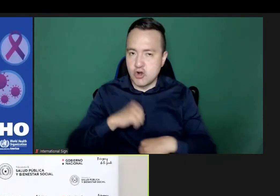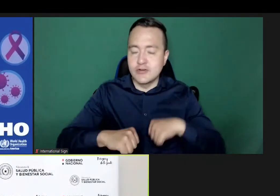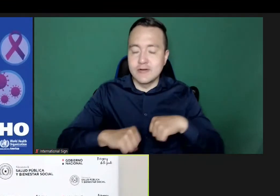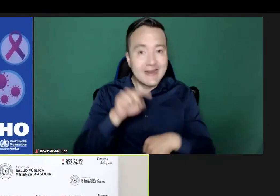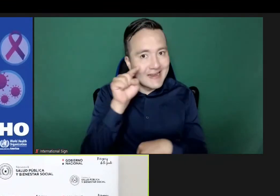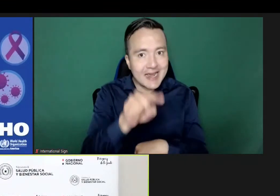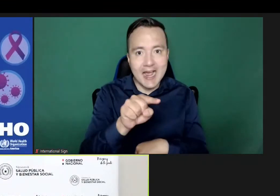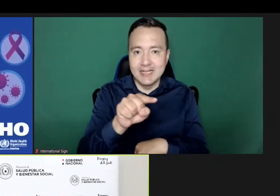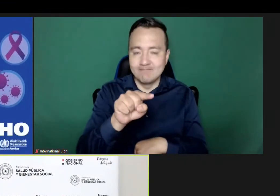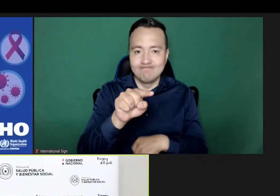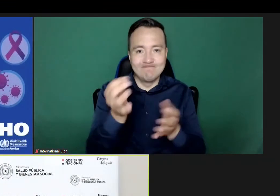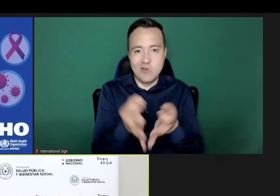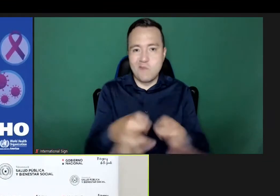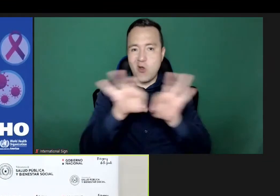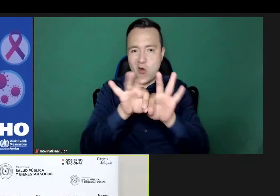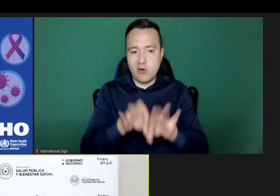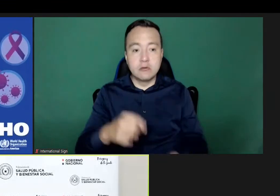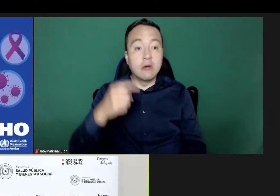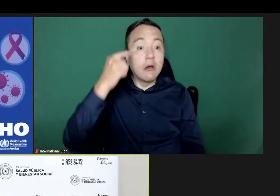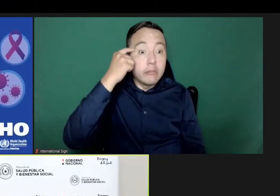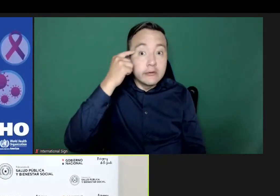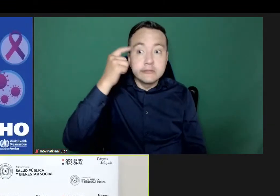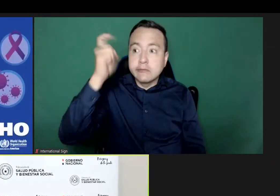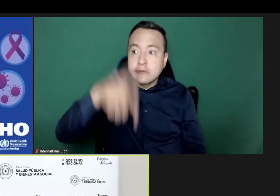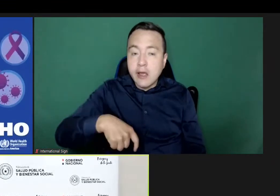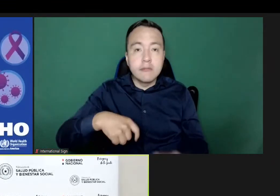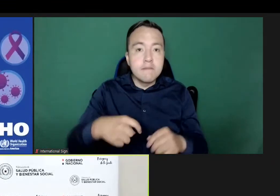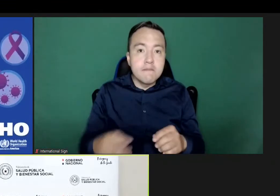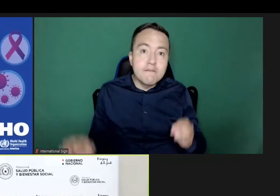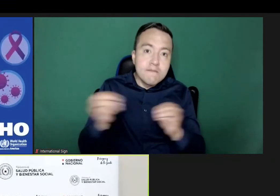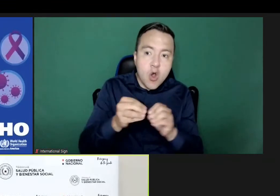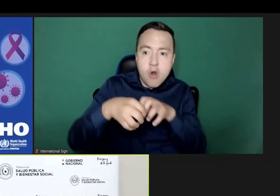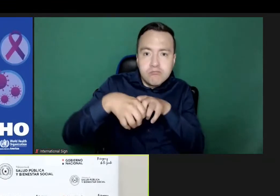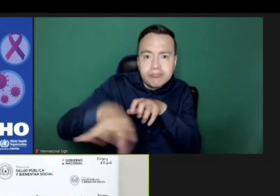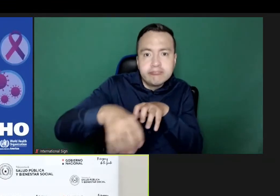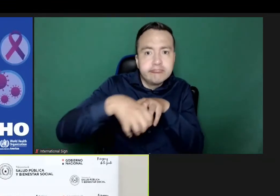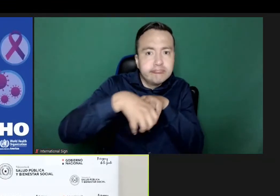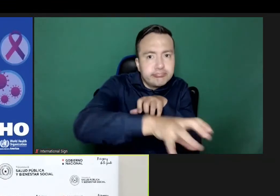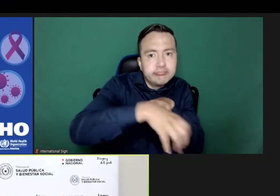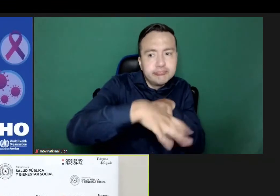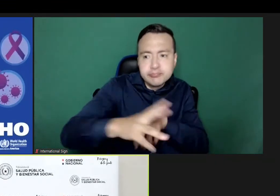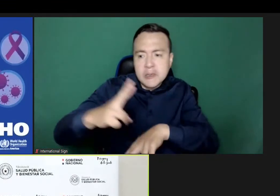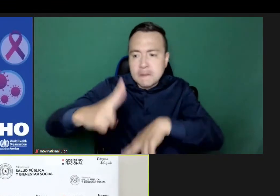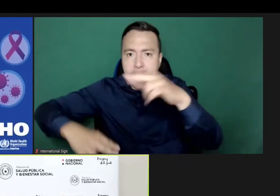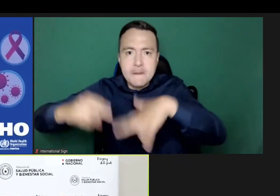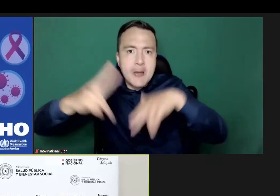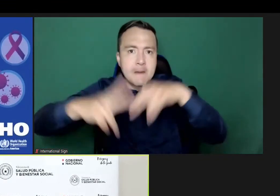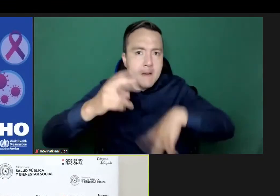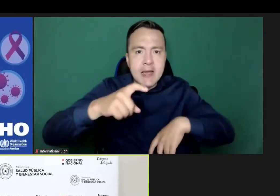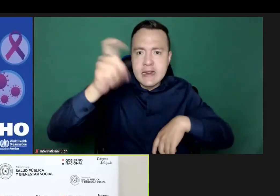And that is essential. It goes beyond just paying for more infrastructure.